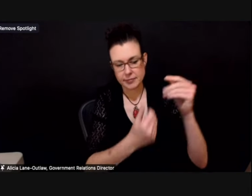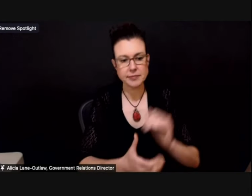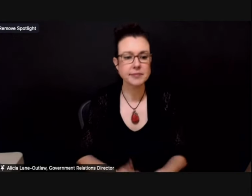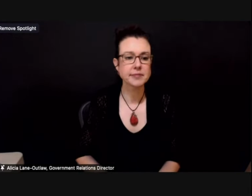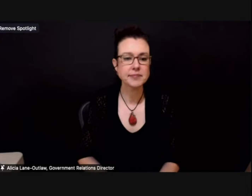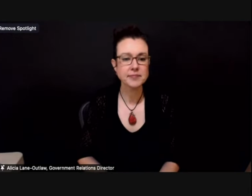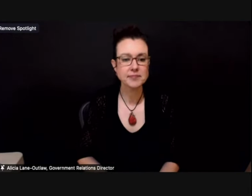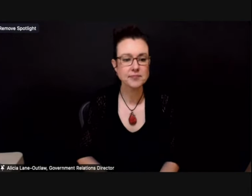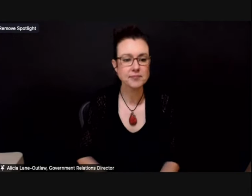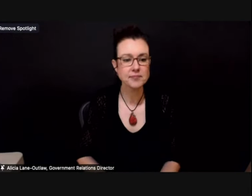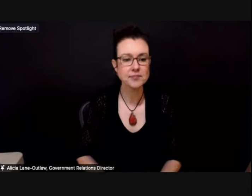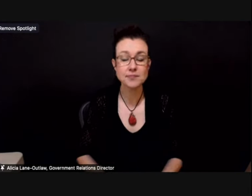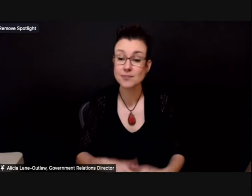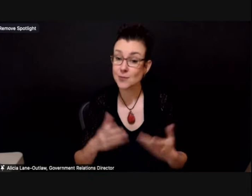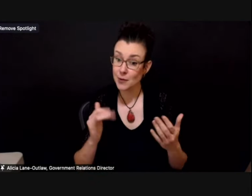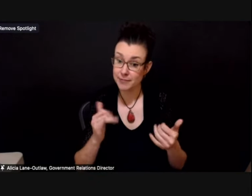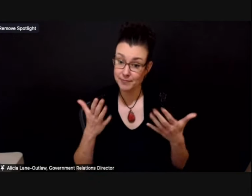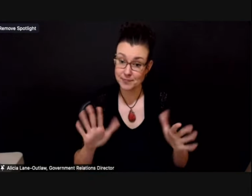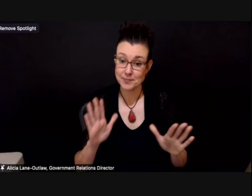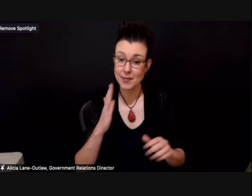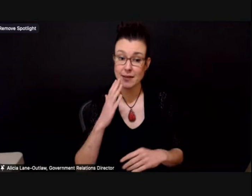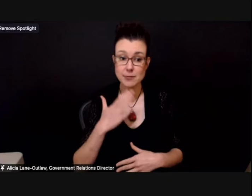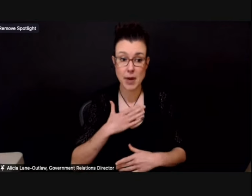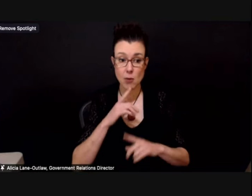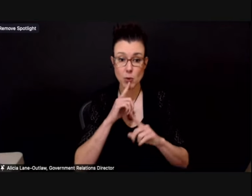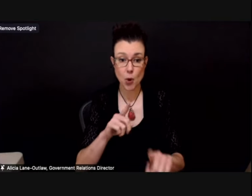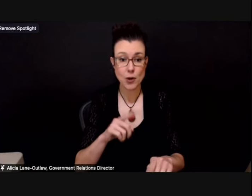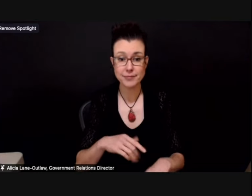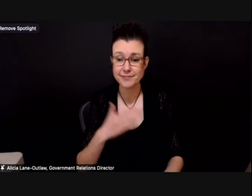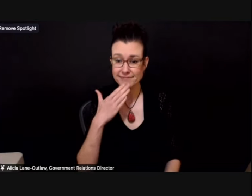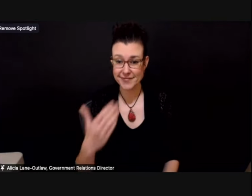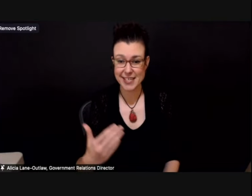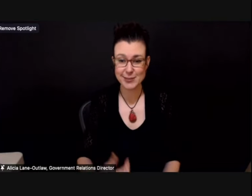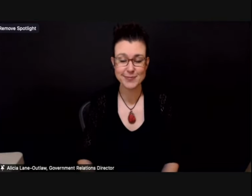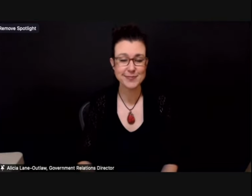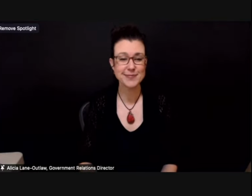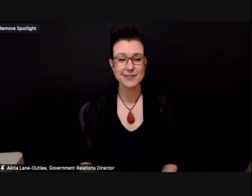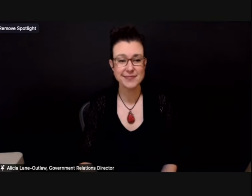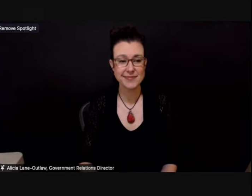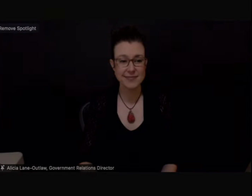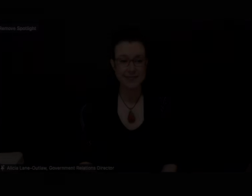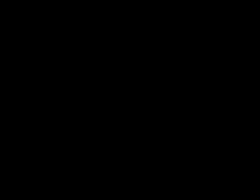Well that is my report. Thank you.